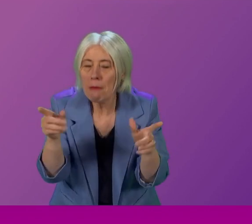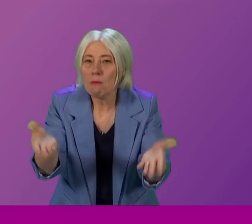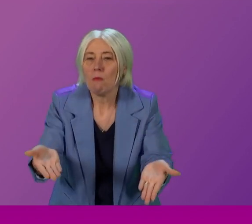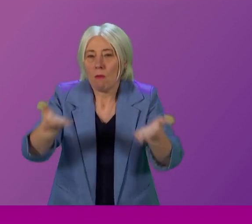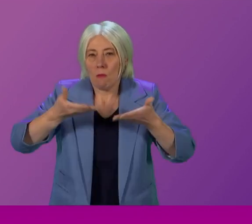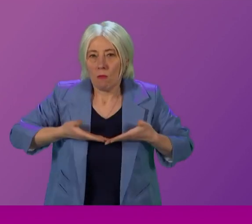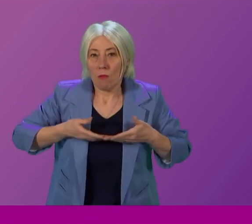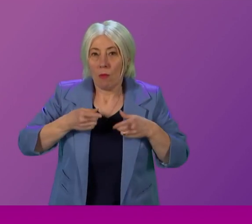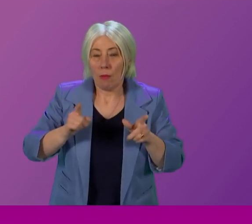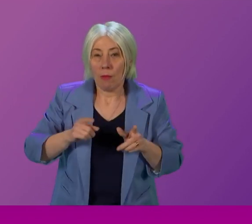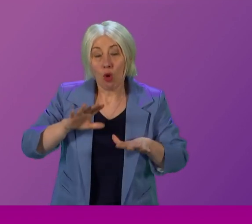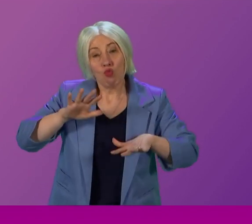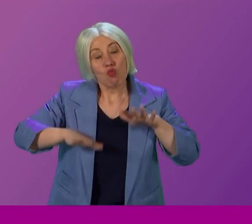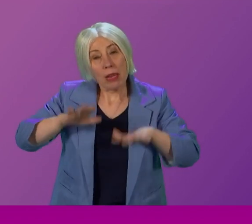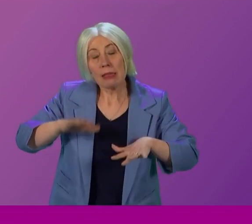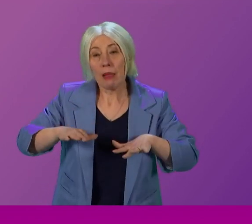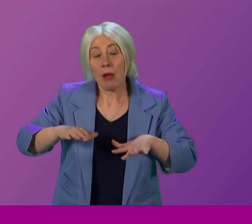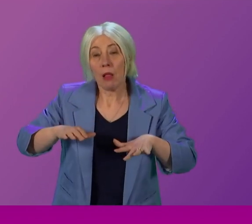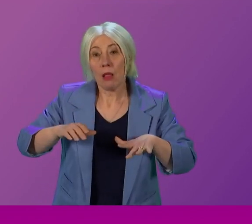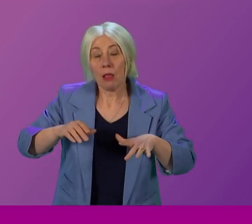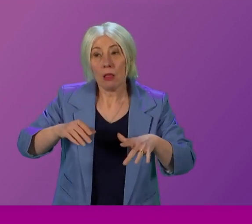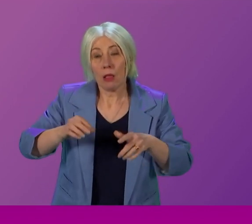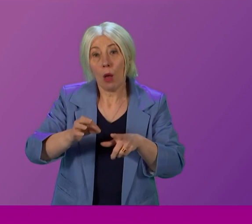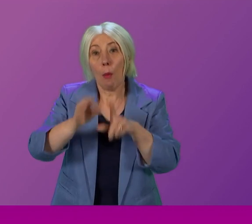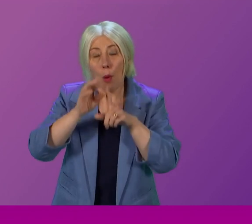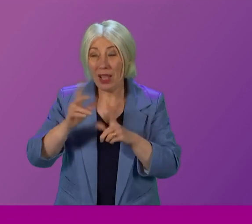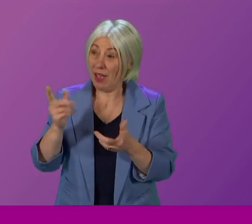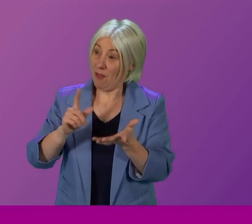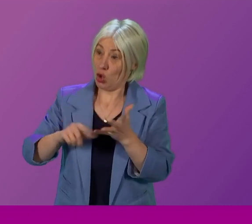board the reasonable points that they make—if only the United Kingdom Government would adopt